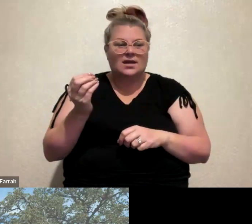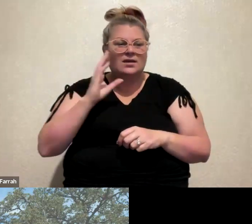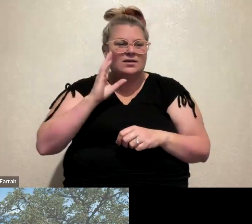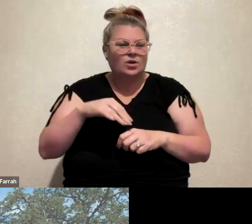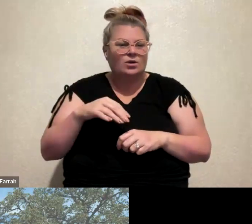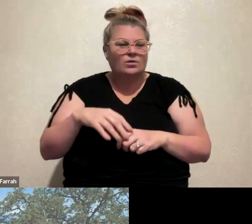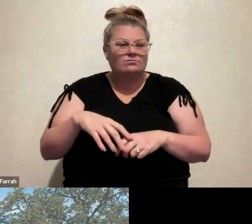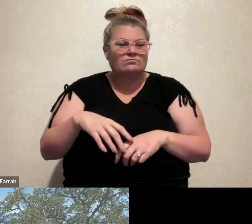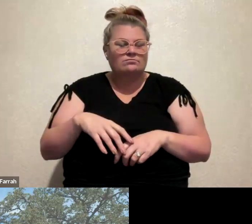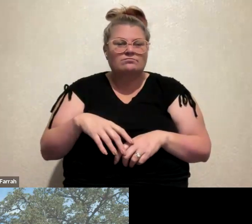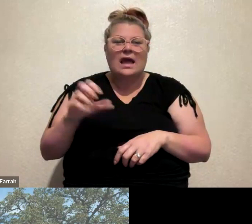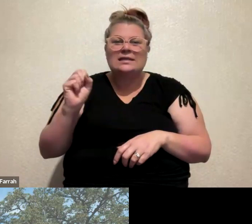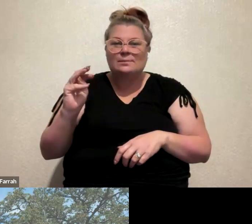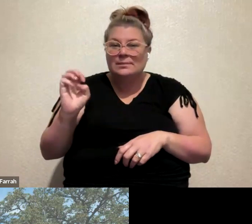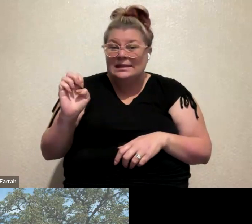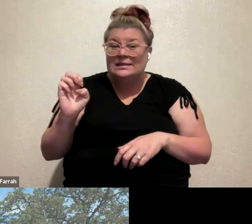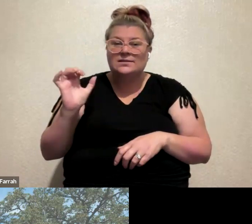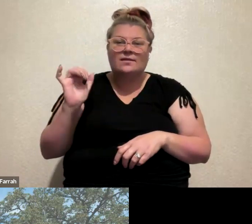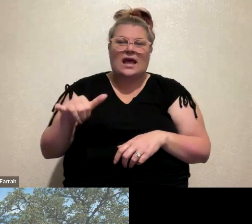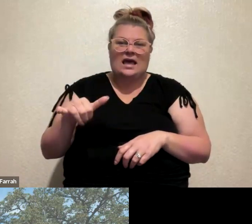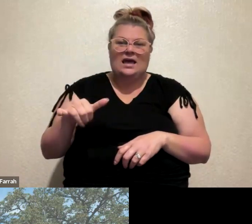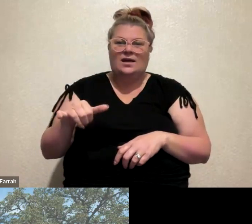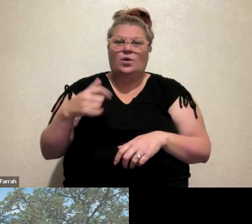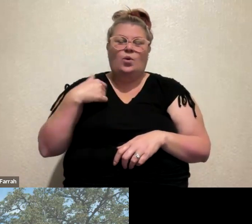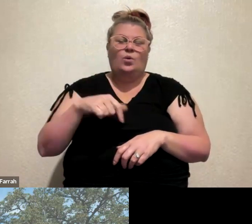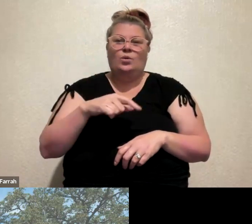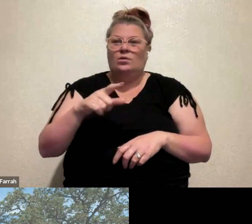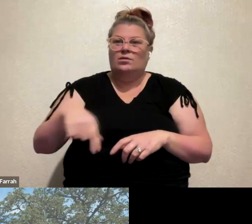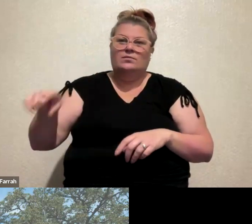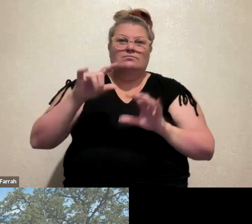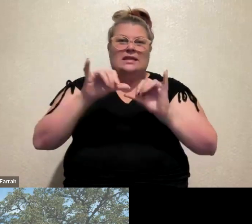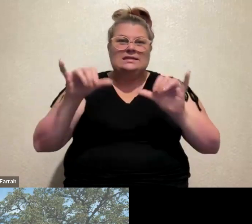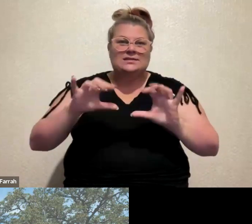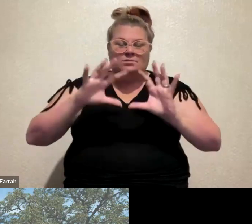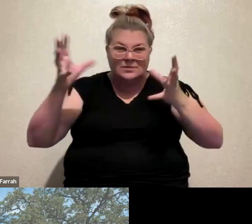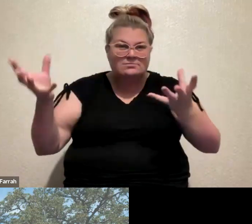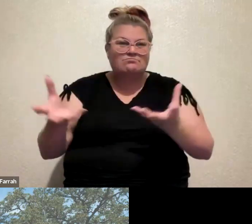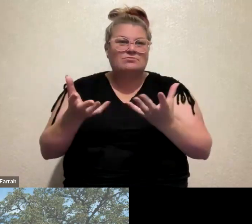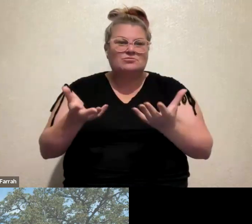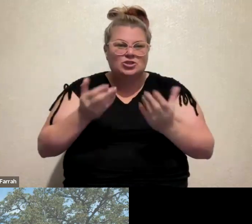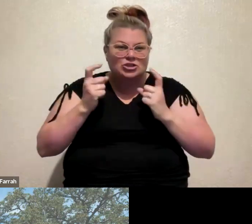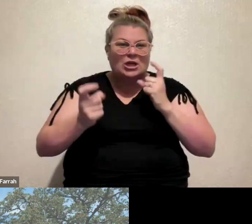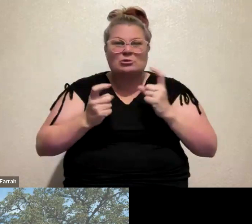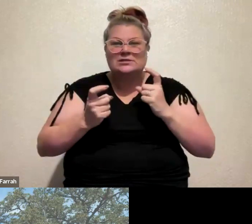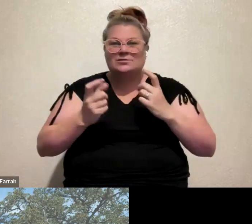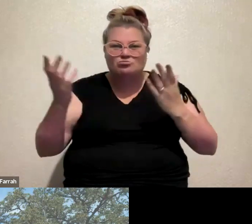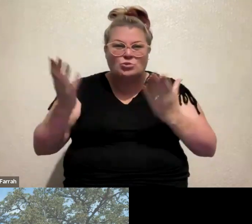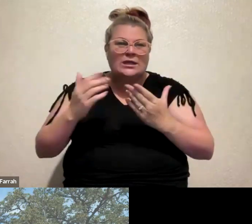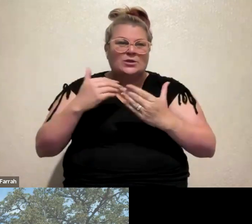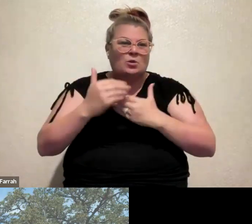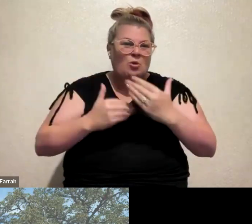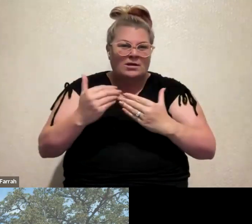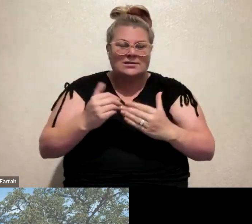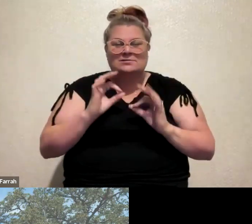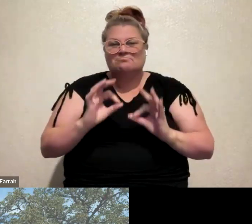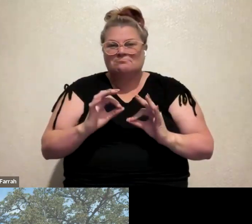matter experts that the ecosystem has been so generous and bringing to the process. Thank you,